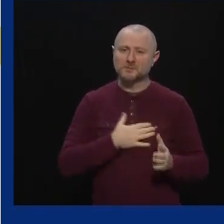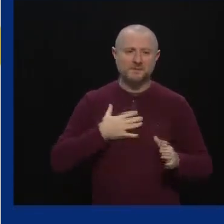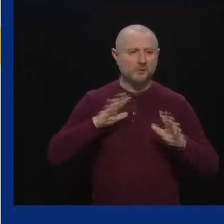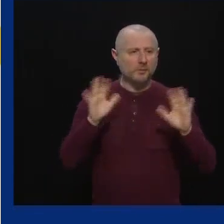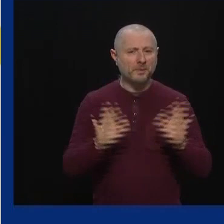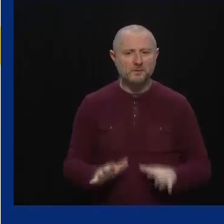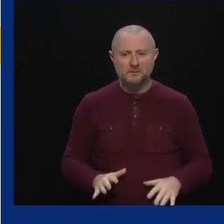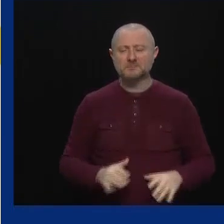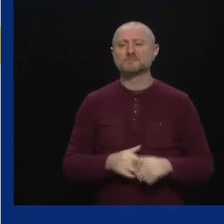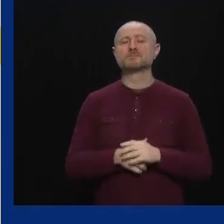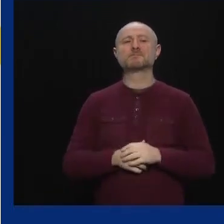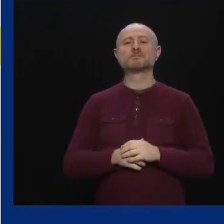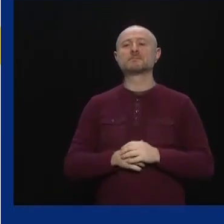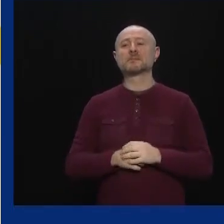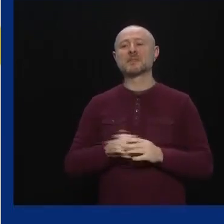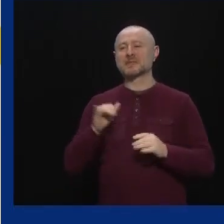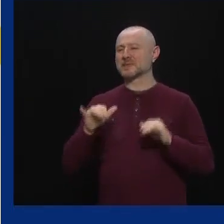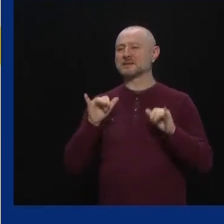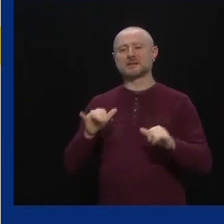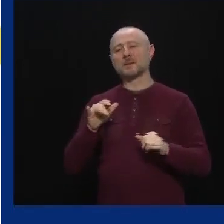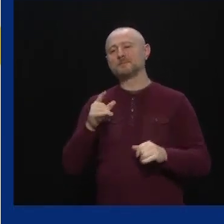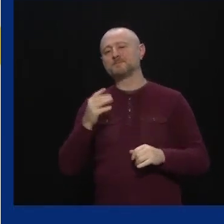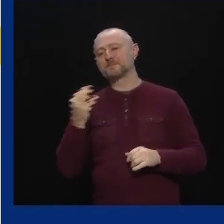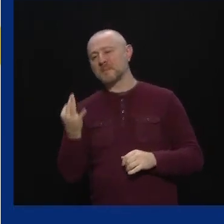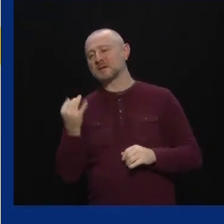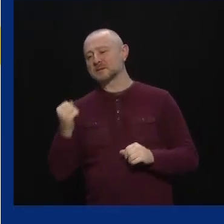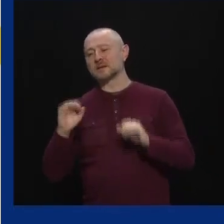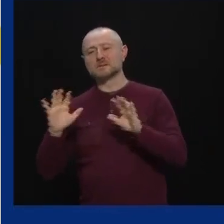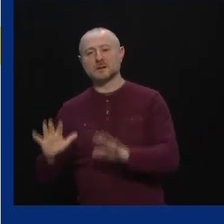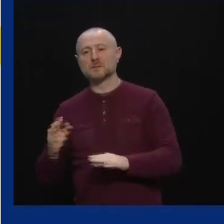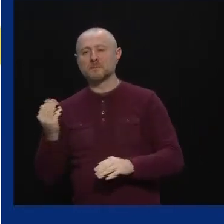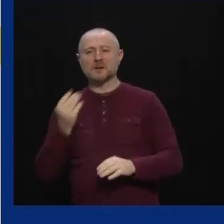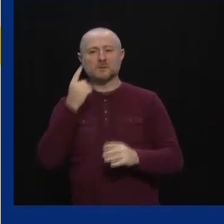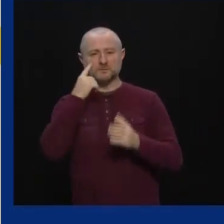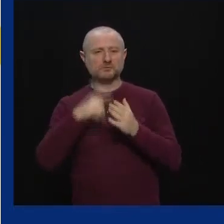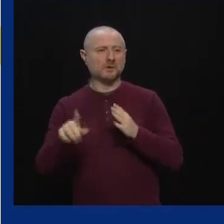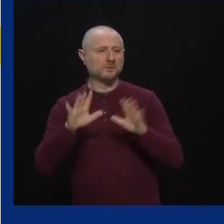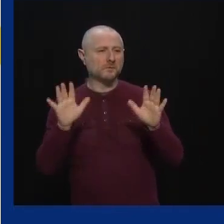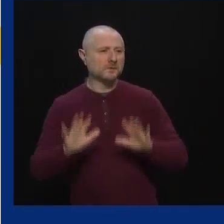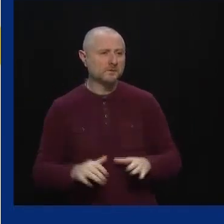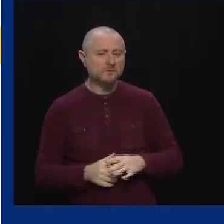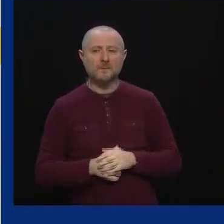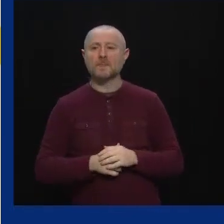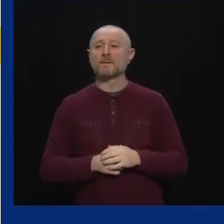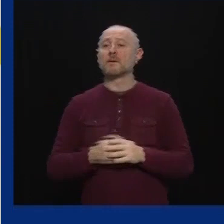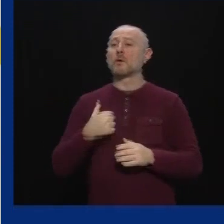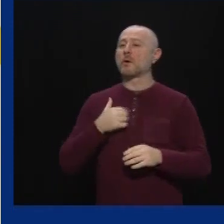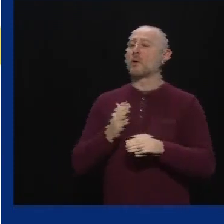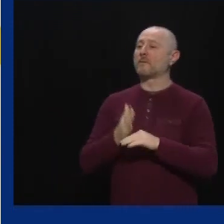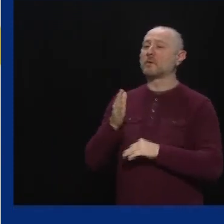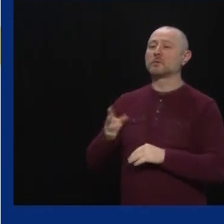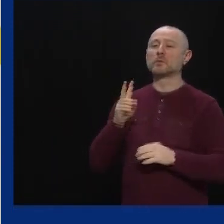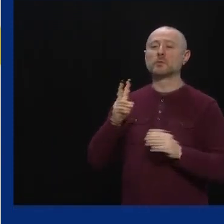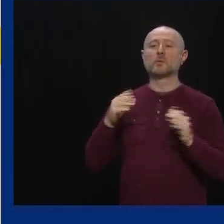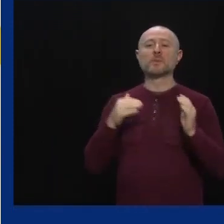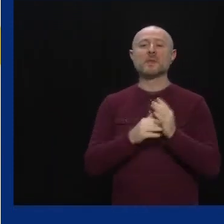BETWEEN MIDNIGHT AND NOON ON MONDAY. SO, BEFORE YOU LEAVE YOUR HOUSE MONDAY MORNING, MAKE SURE YOU'VE CHECKED YOUR FORECAST. AND THAT JUST GOES FOR THE WHOLE